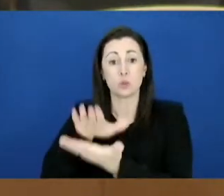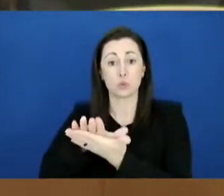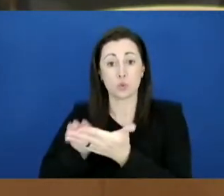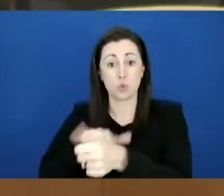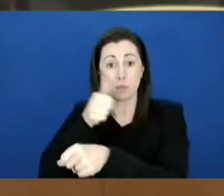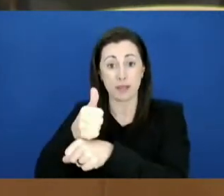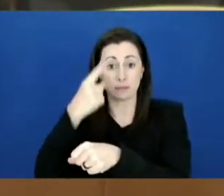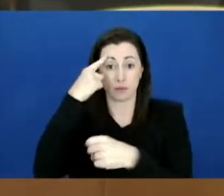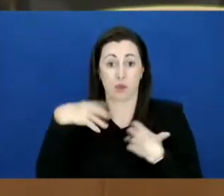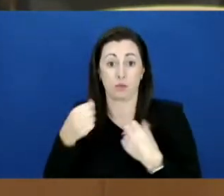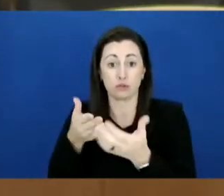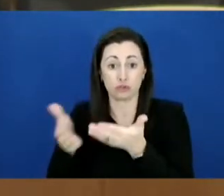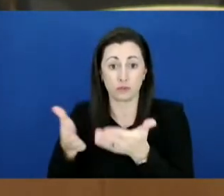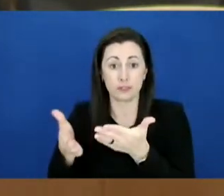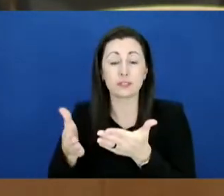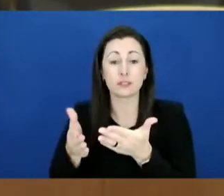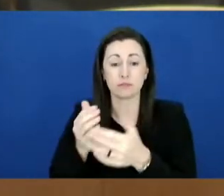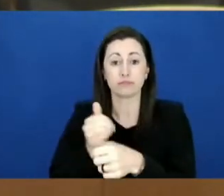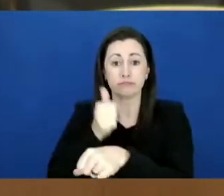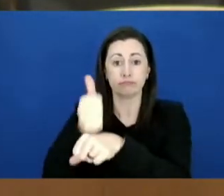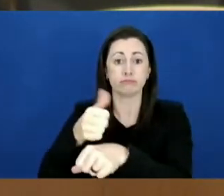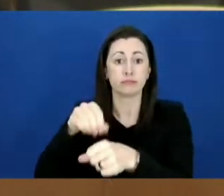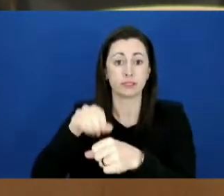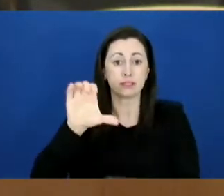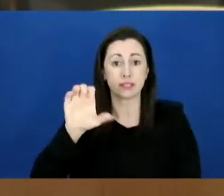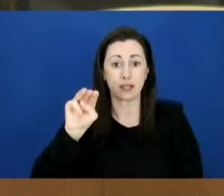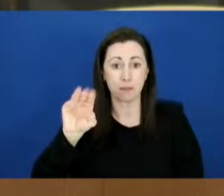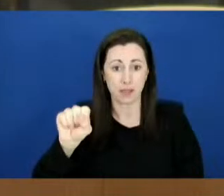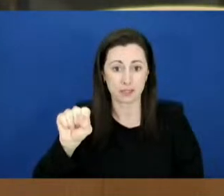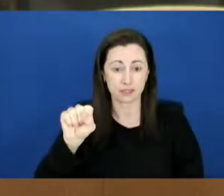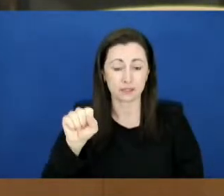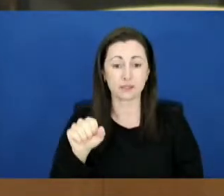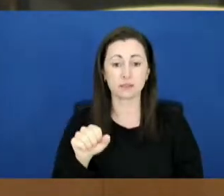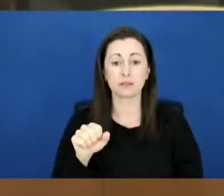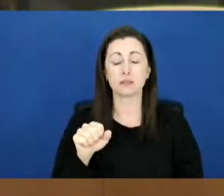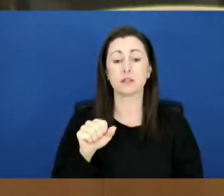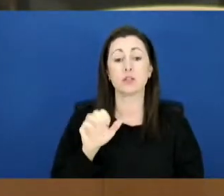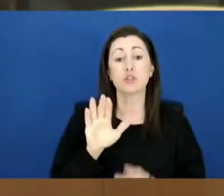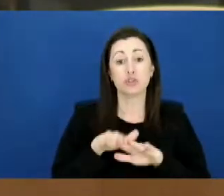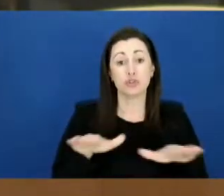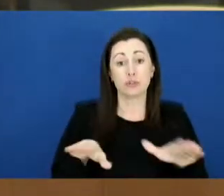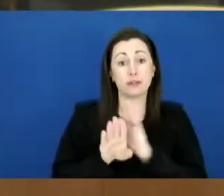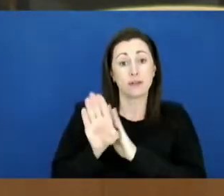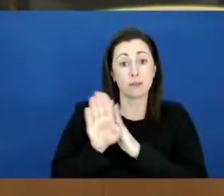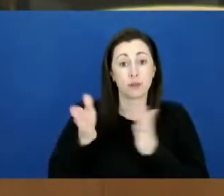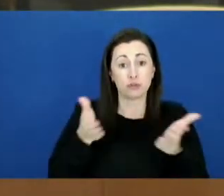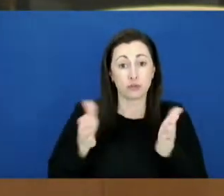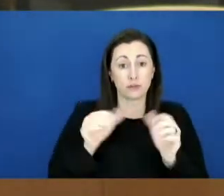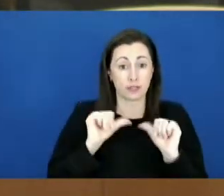PAT'S PLACE, THE INSTITUTION OF